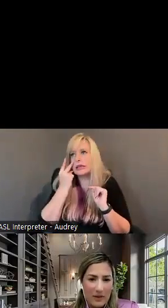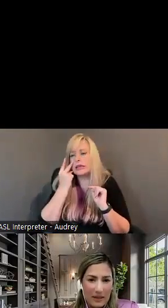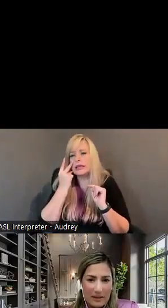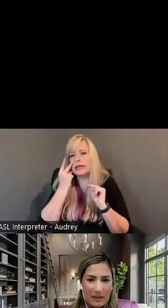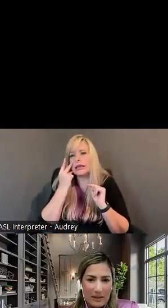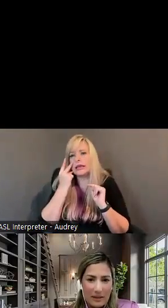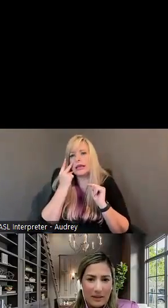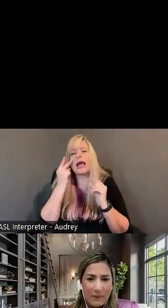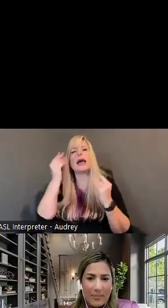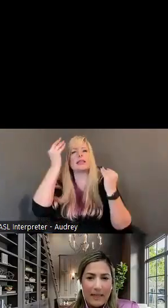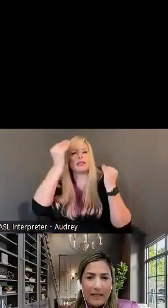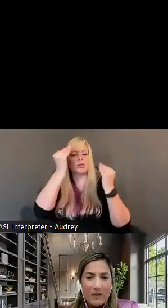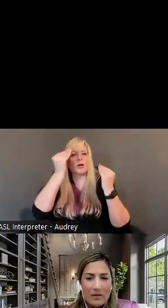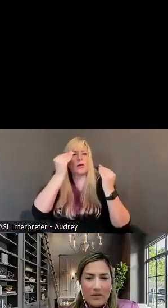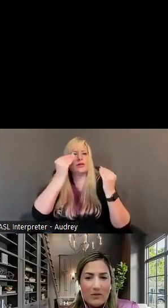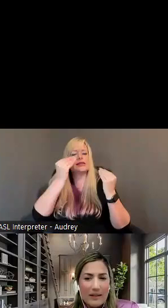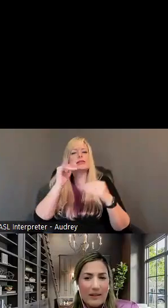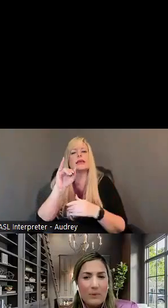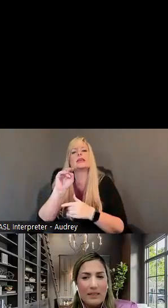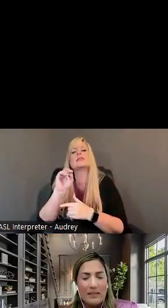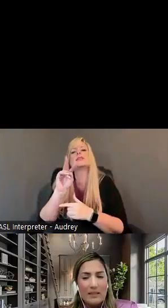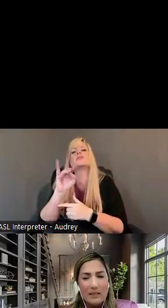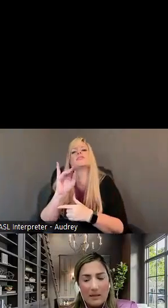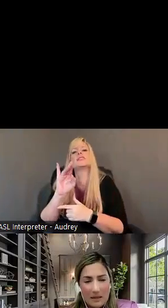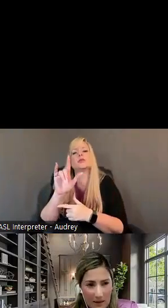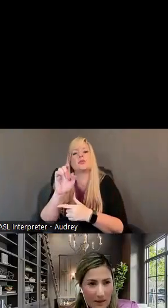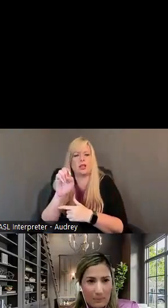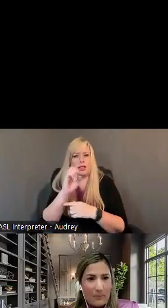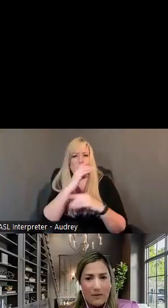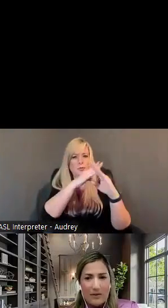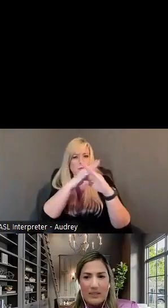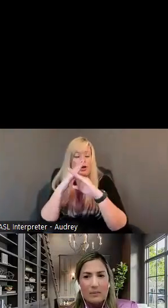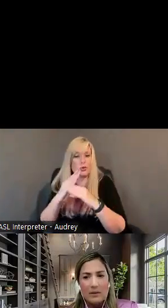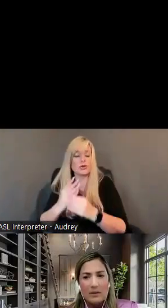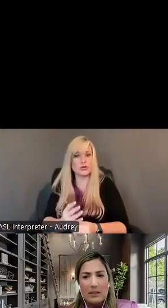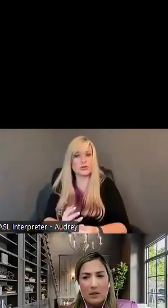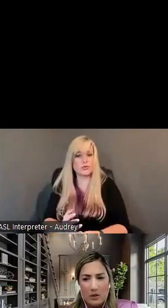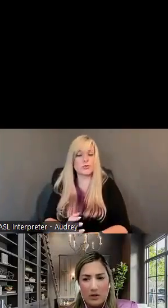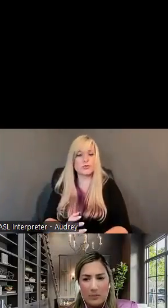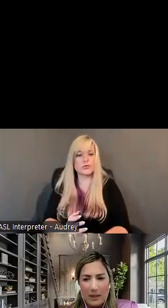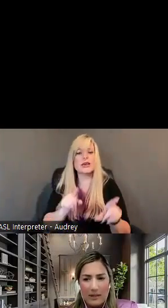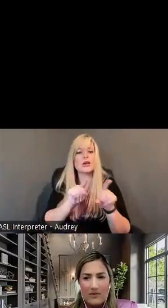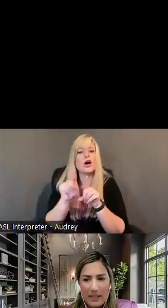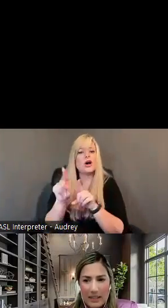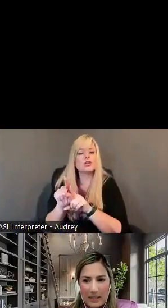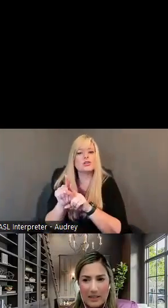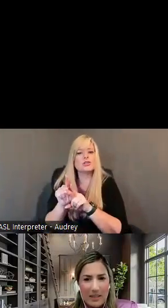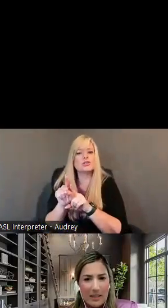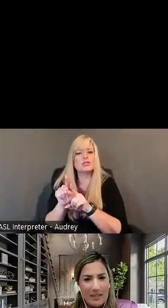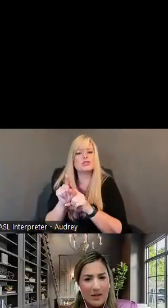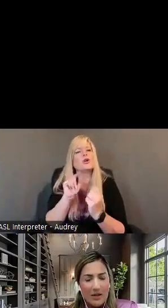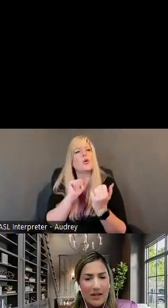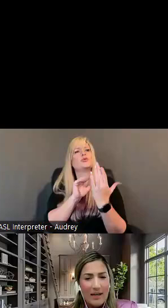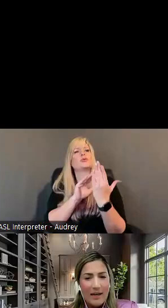face. It also directly relates to the scheme of disability inclusion by inviting us to consider